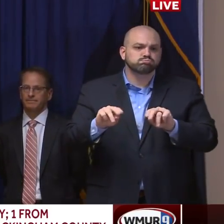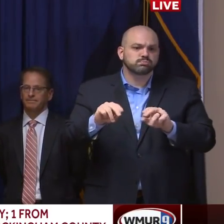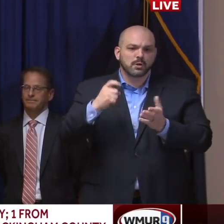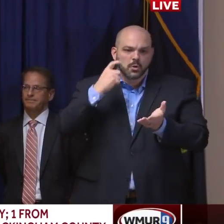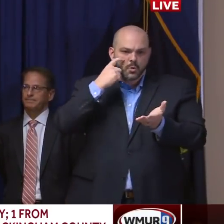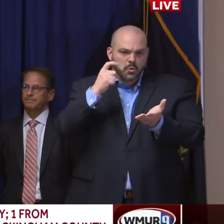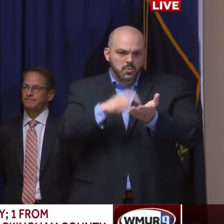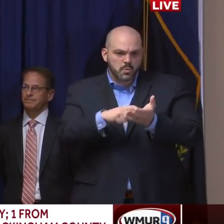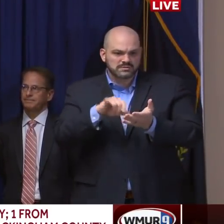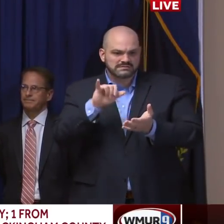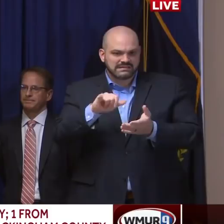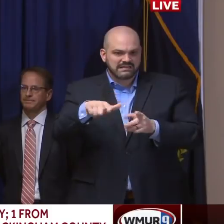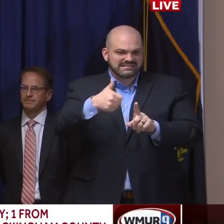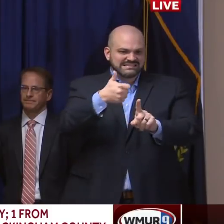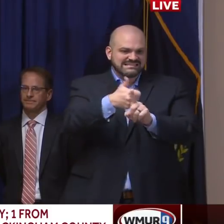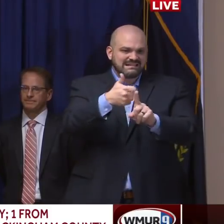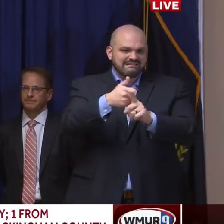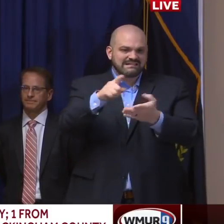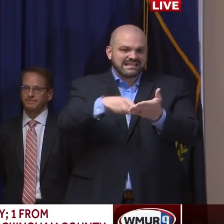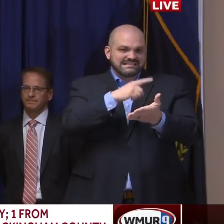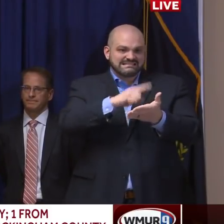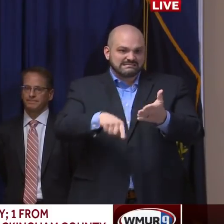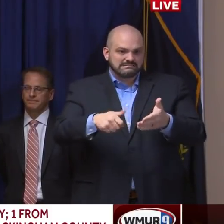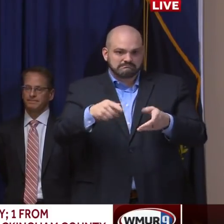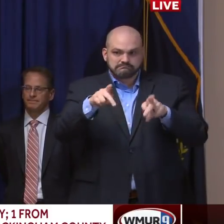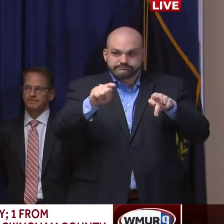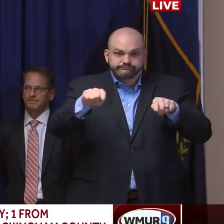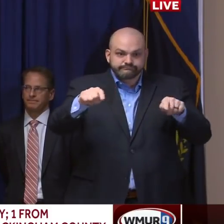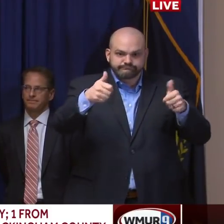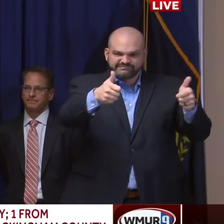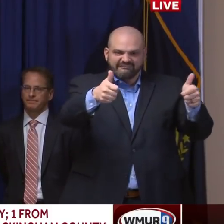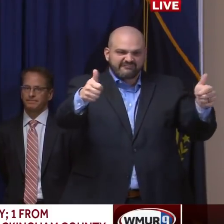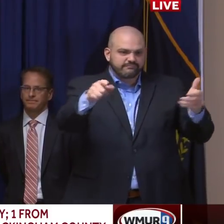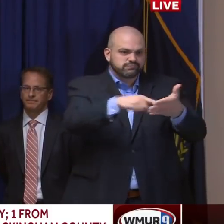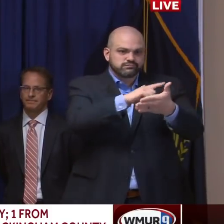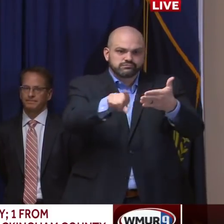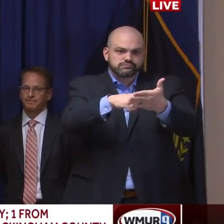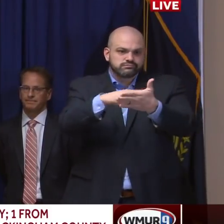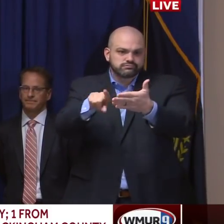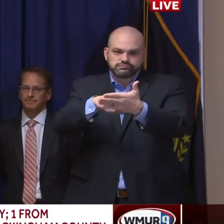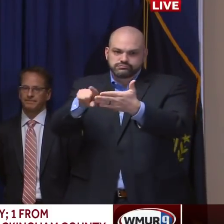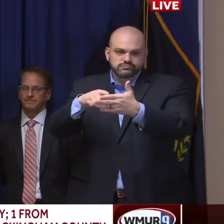WE HAVE SEEN COMMUNITIES AND ORGANIZATIONS WITH LARGE EVENTS ARE CANCELING AND POSTPONING THE EVENTS.